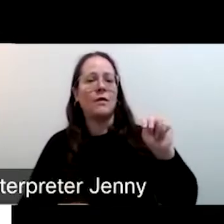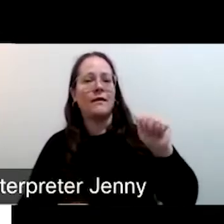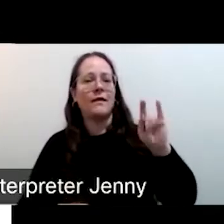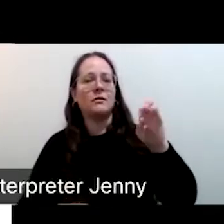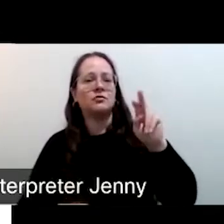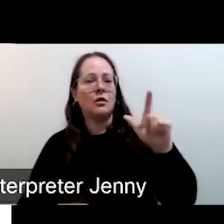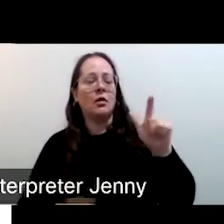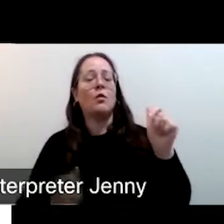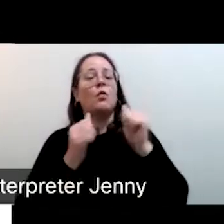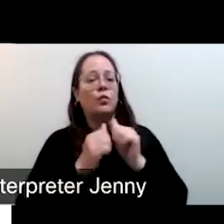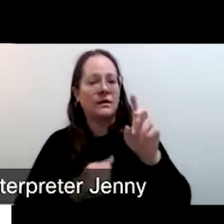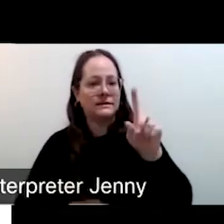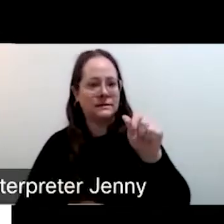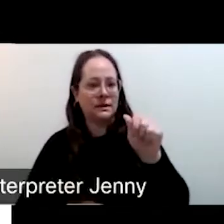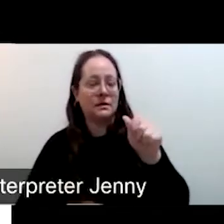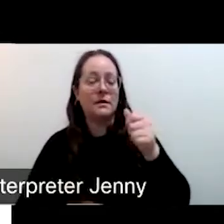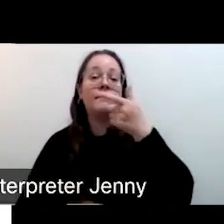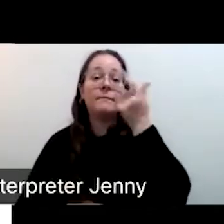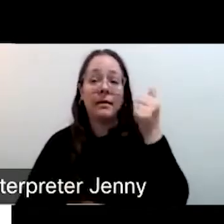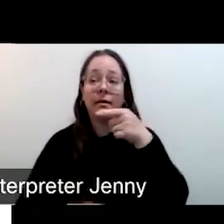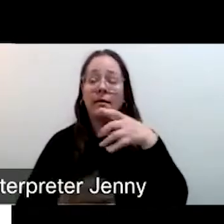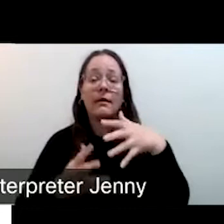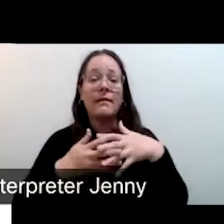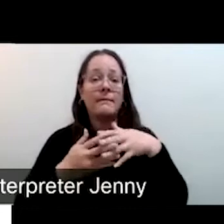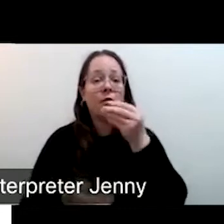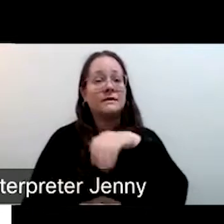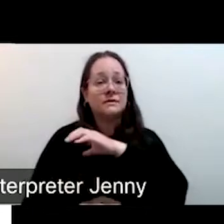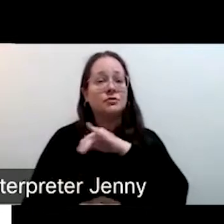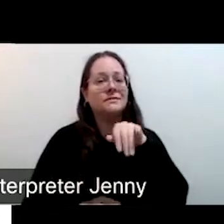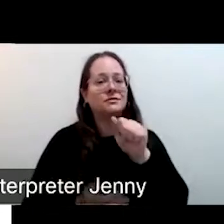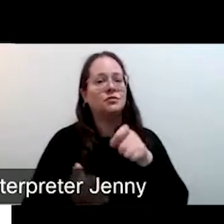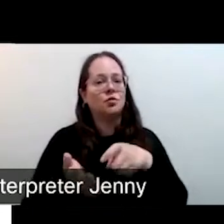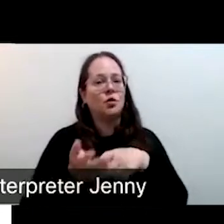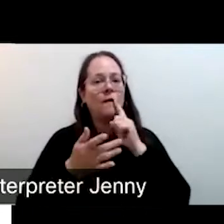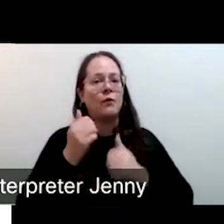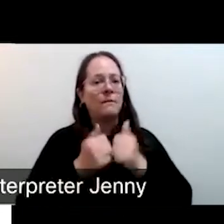This is because American citizenship is a requirement for most Federal Government employment.